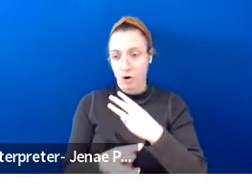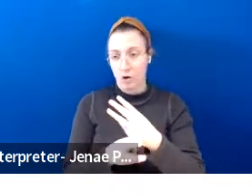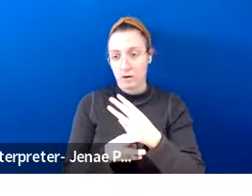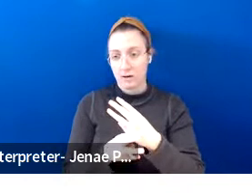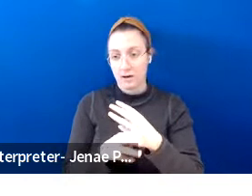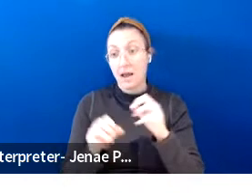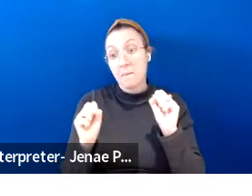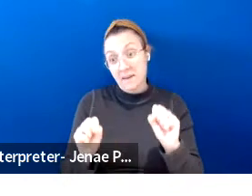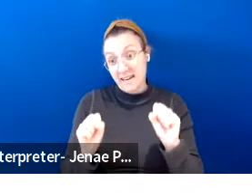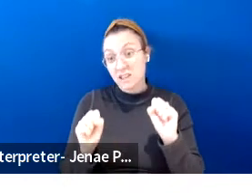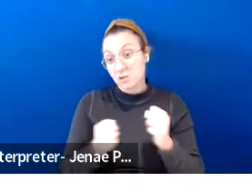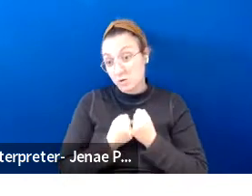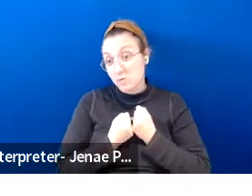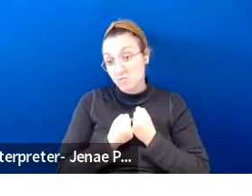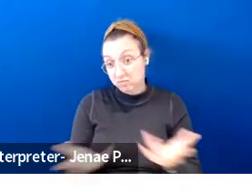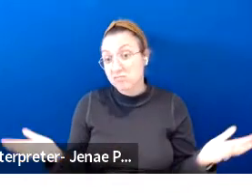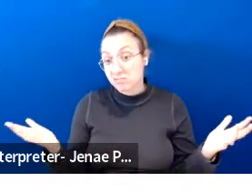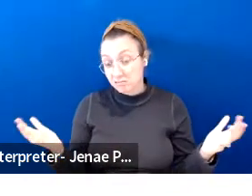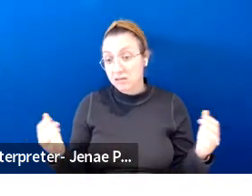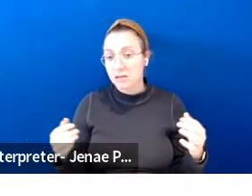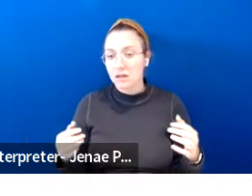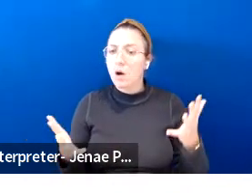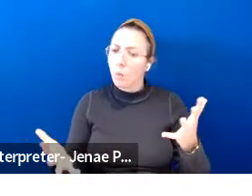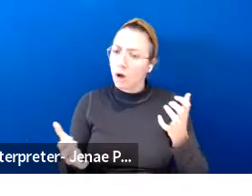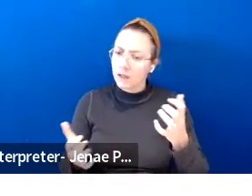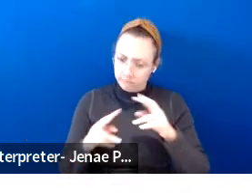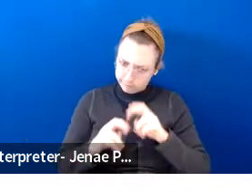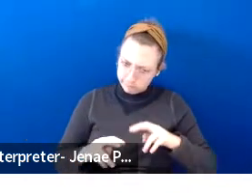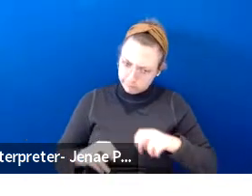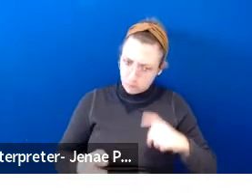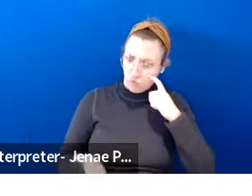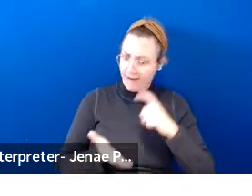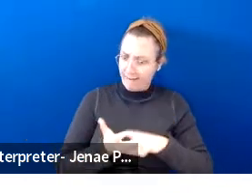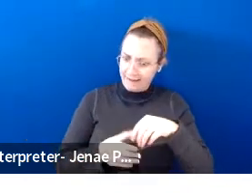And so we want to recognize these in ourselves because we want to make sure that we're addressing them